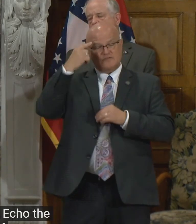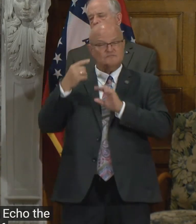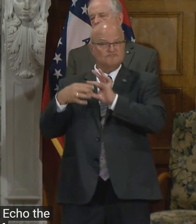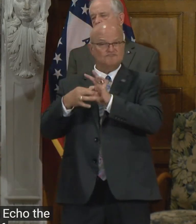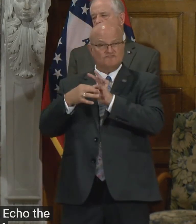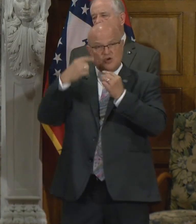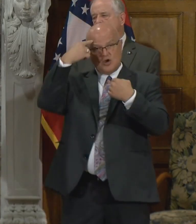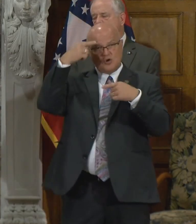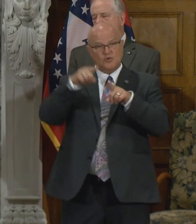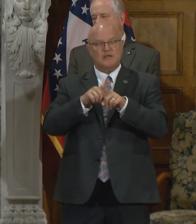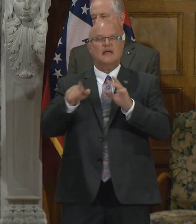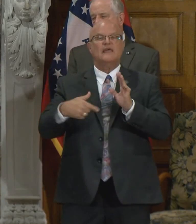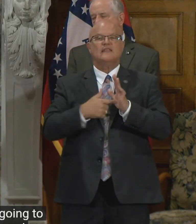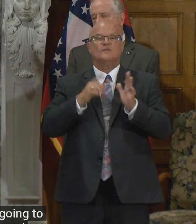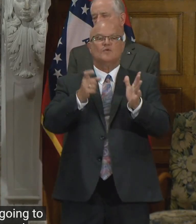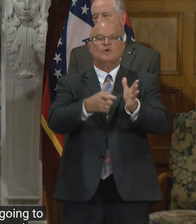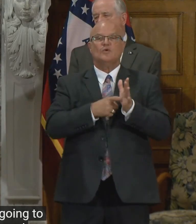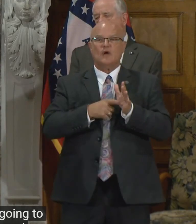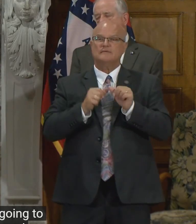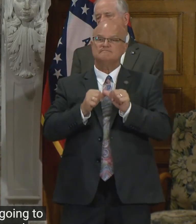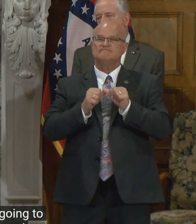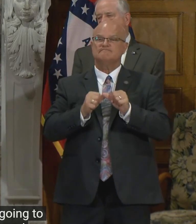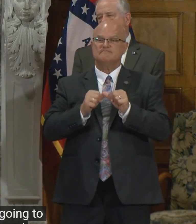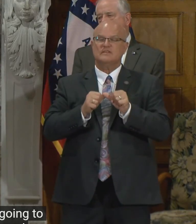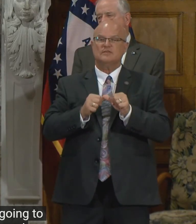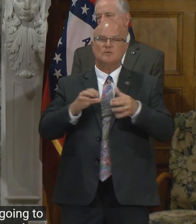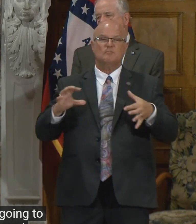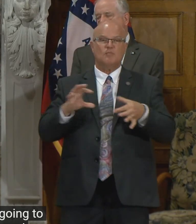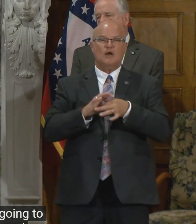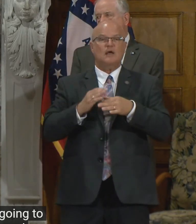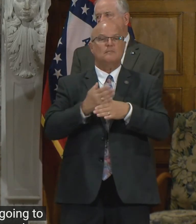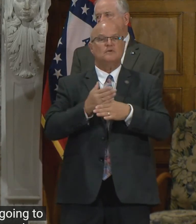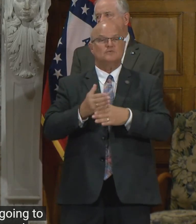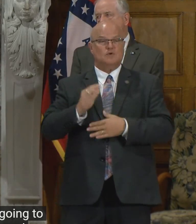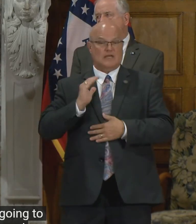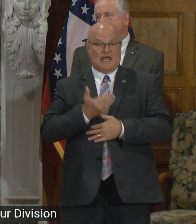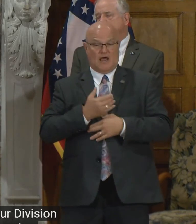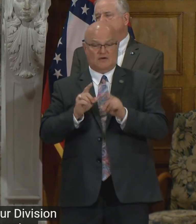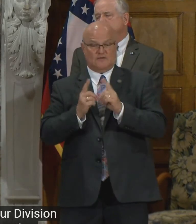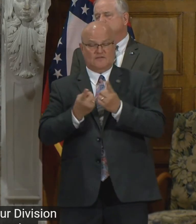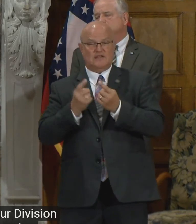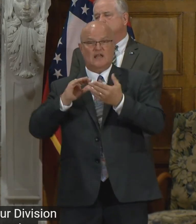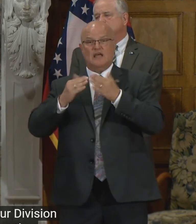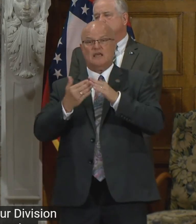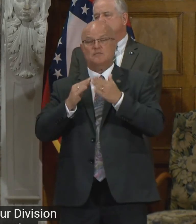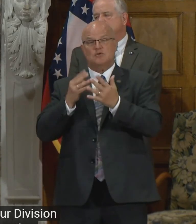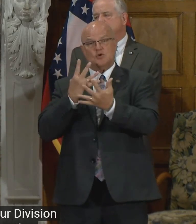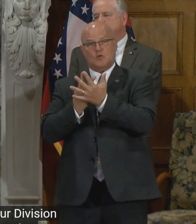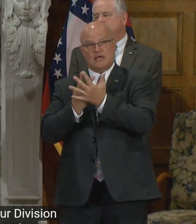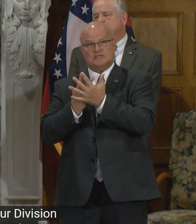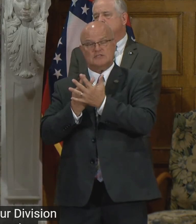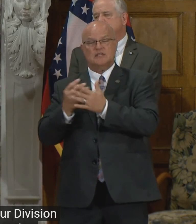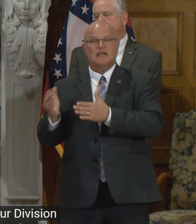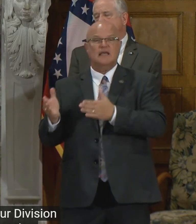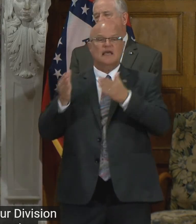This is going to require the continued partnership between our division of Community correction and our partners